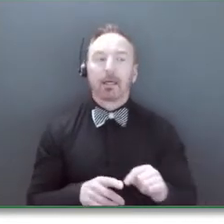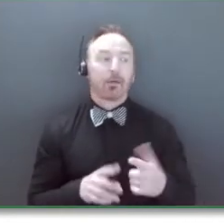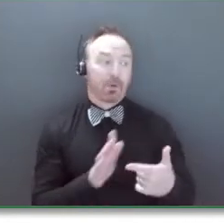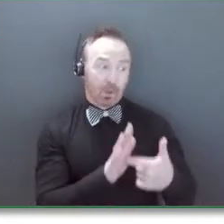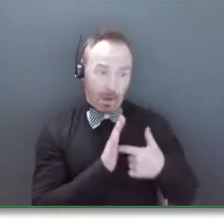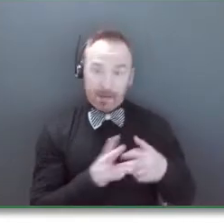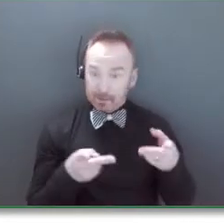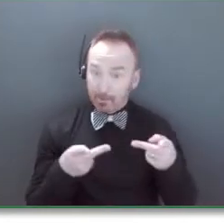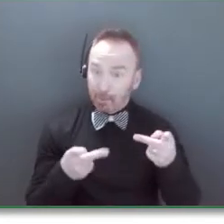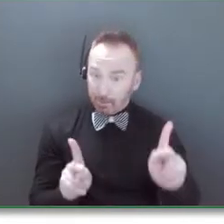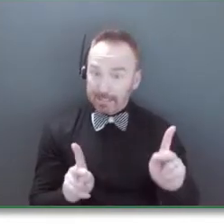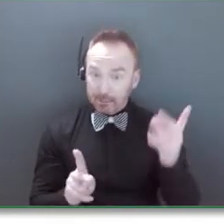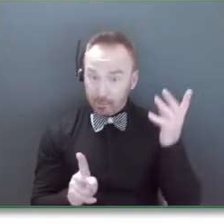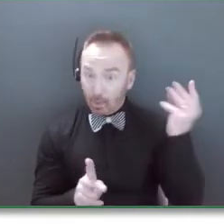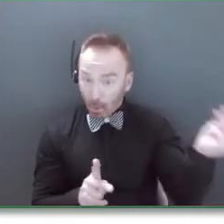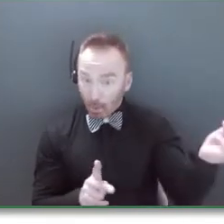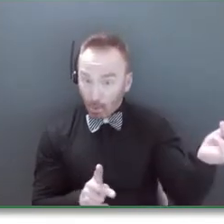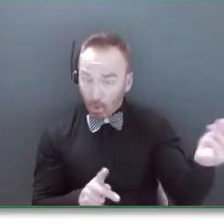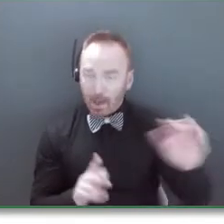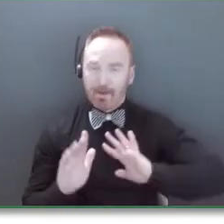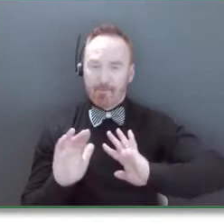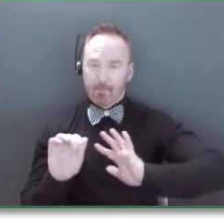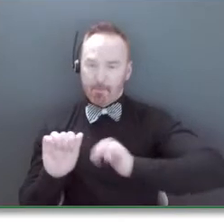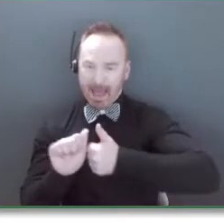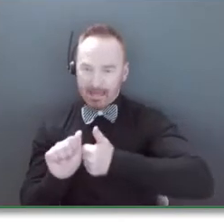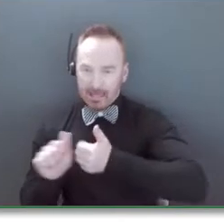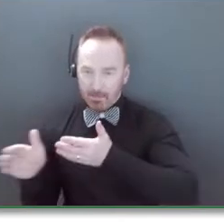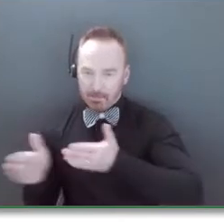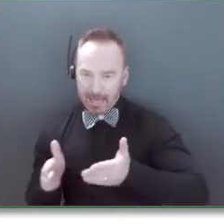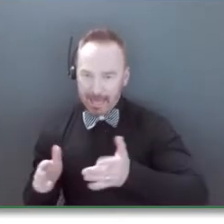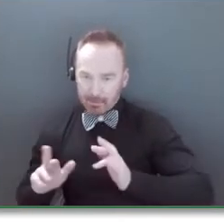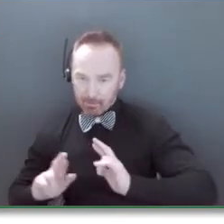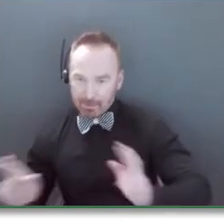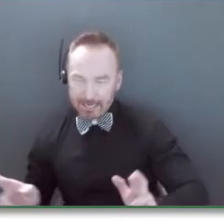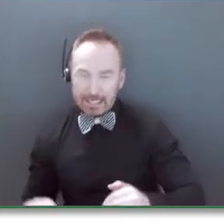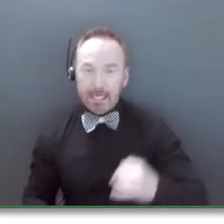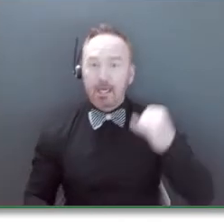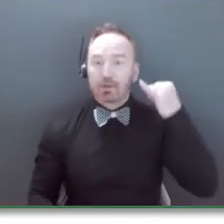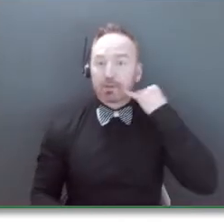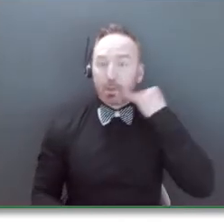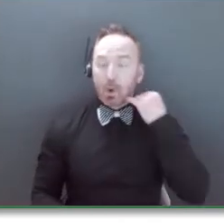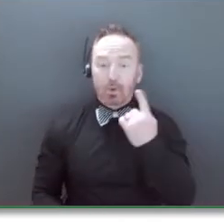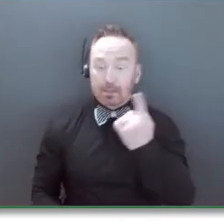know contingency plans, a rescue contingencies things like that. Anyway,